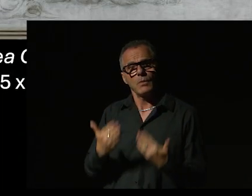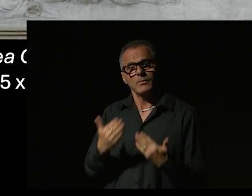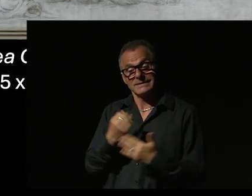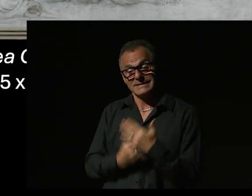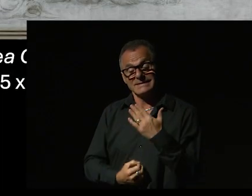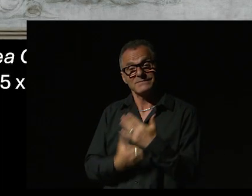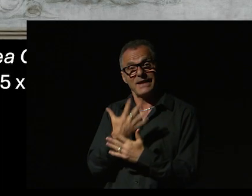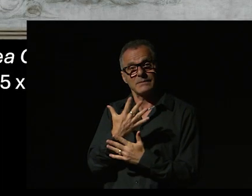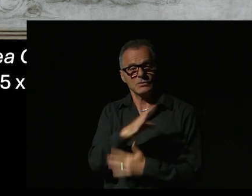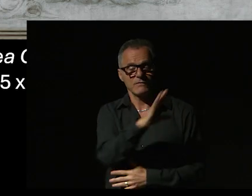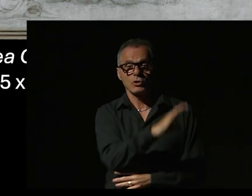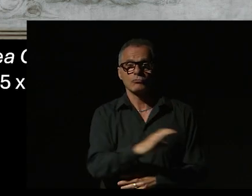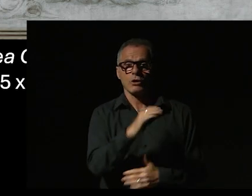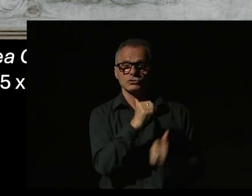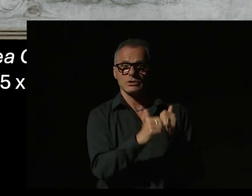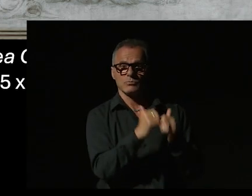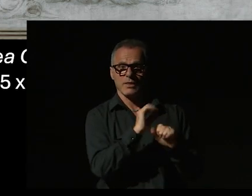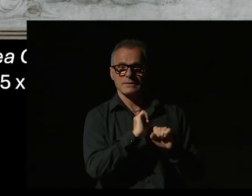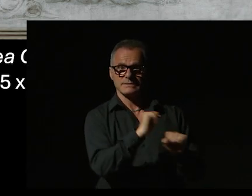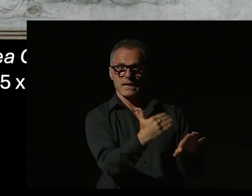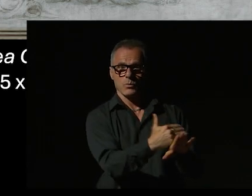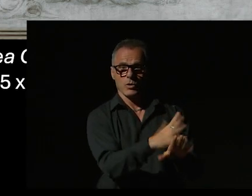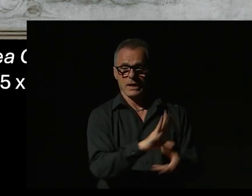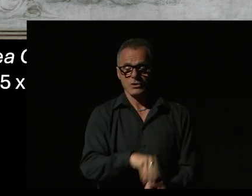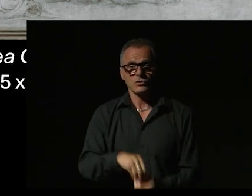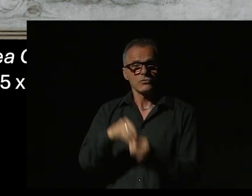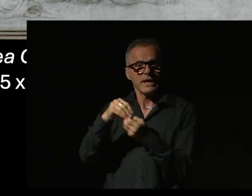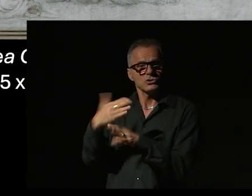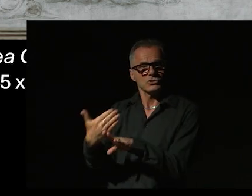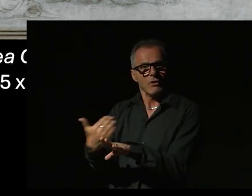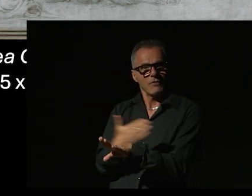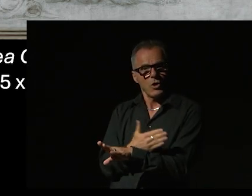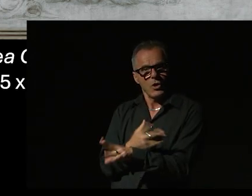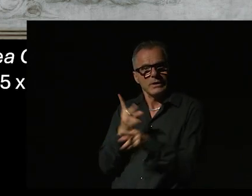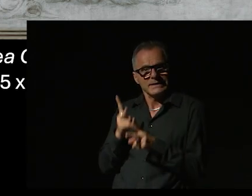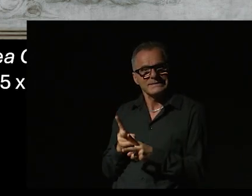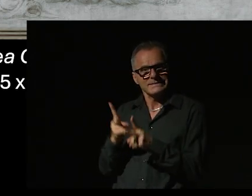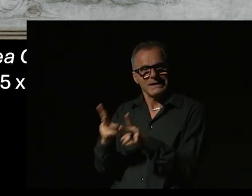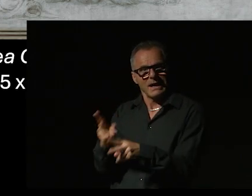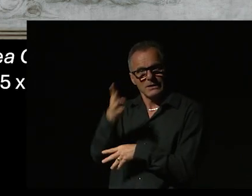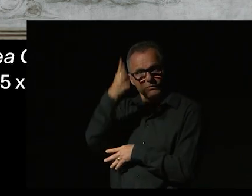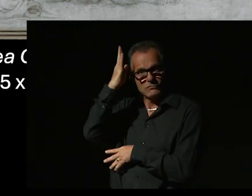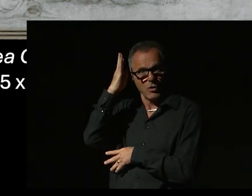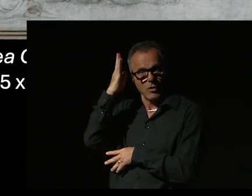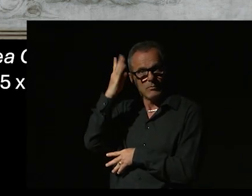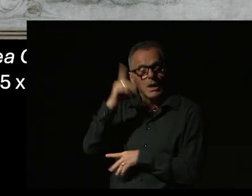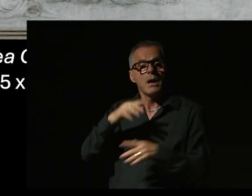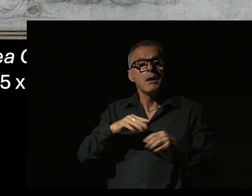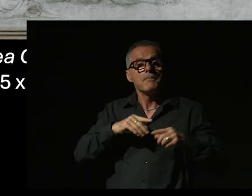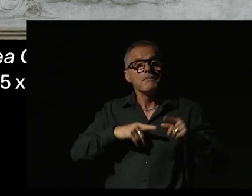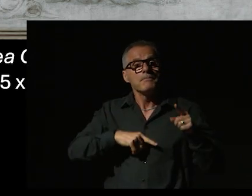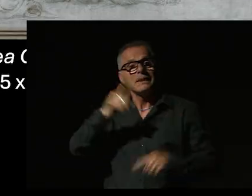of the Carracci brothers and the formation of the early Baroque style in Rome. When multiple traditions converge